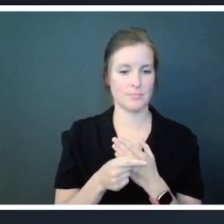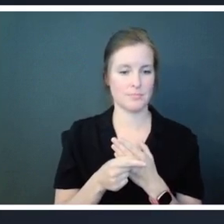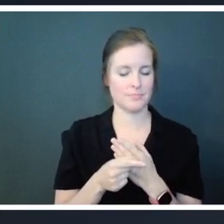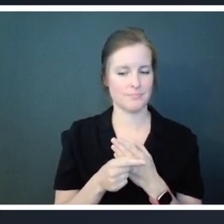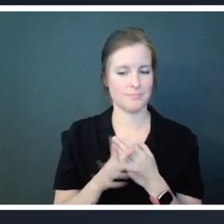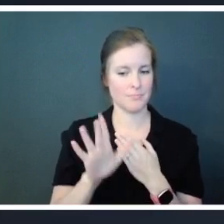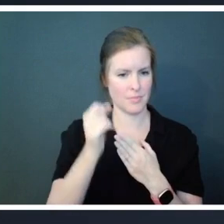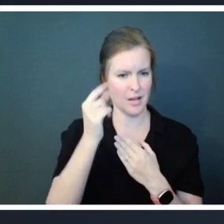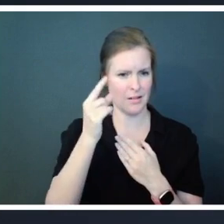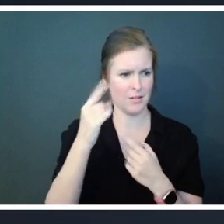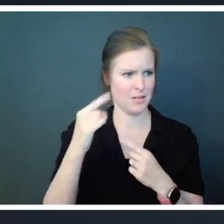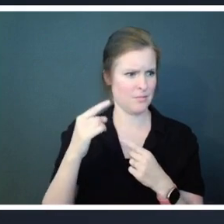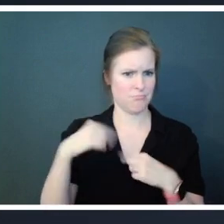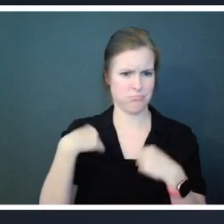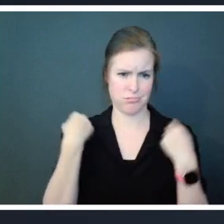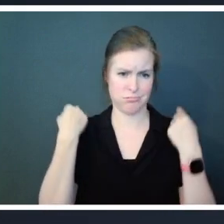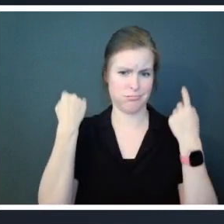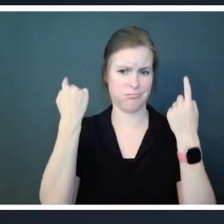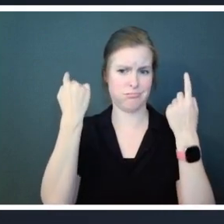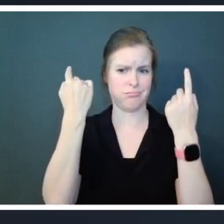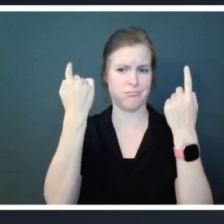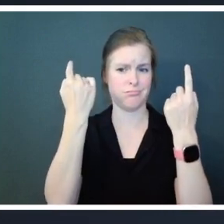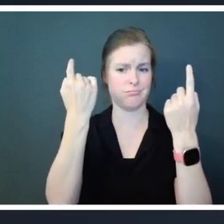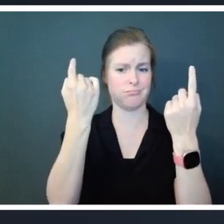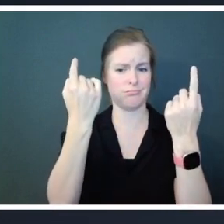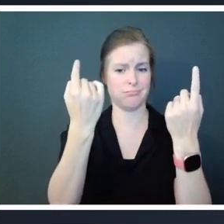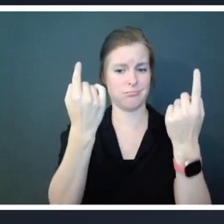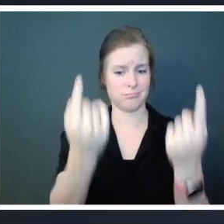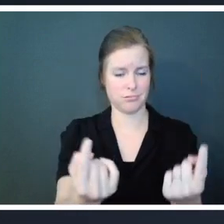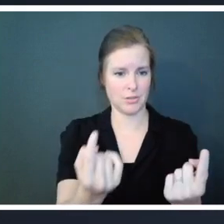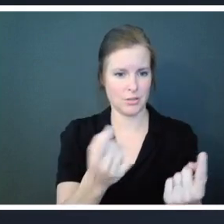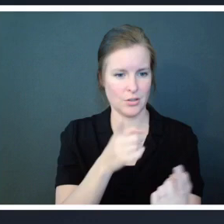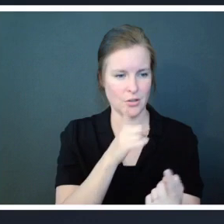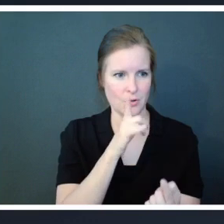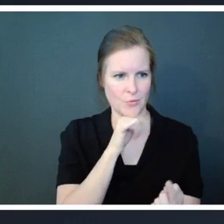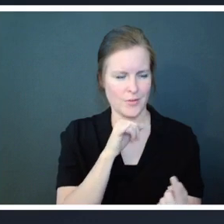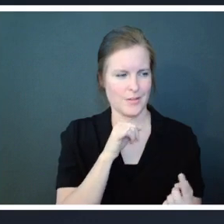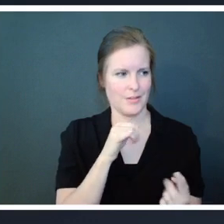this program is that it really appeals to folks for so many different reasons.